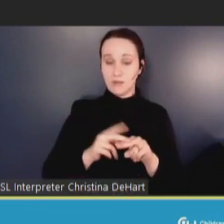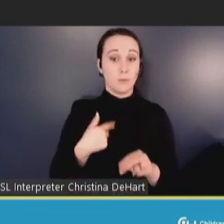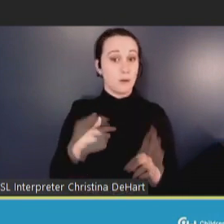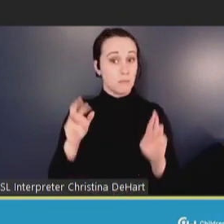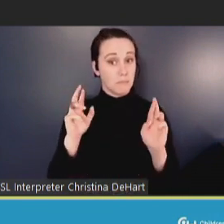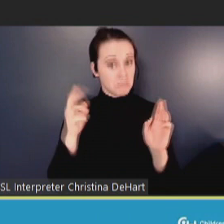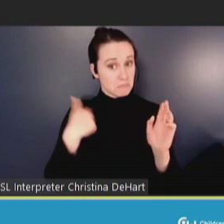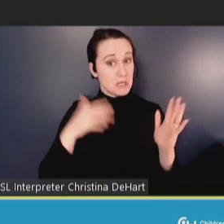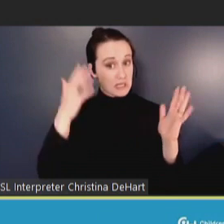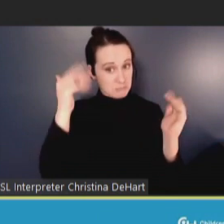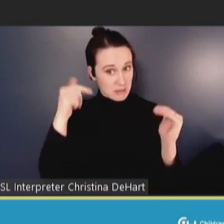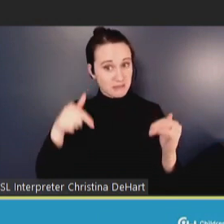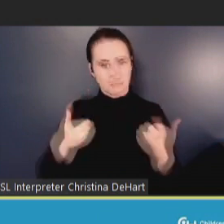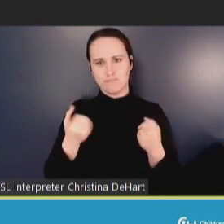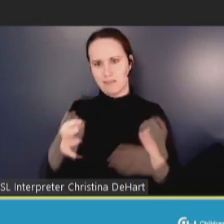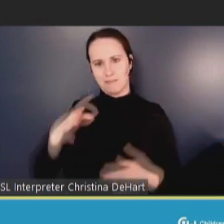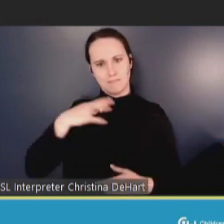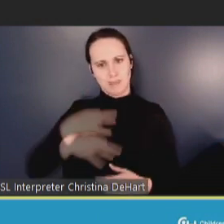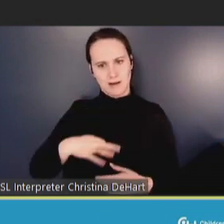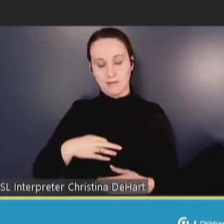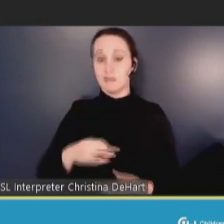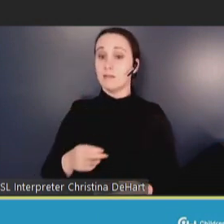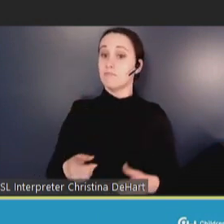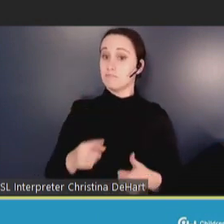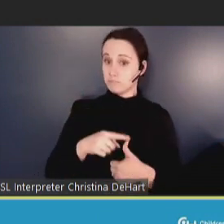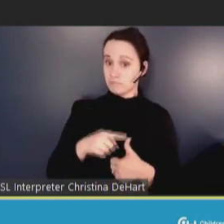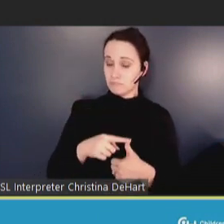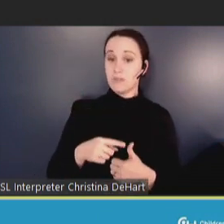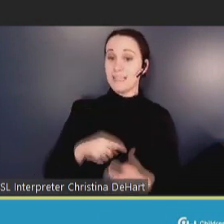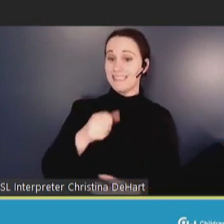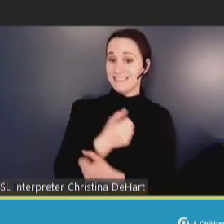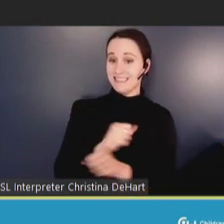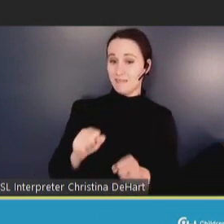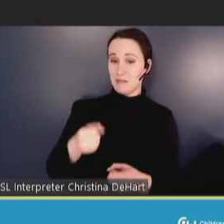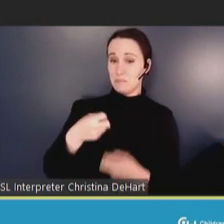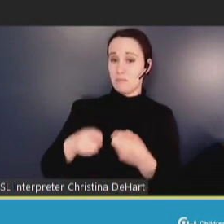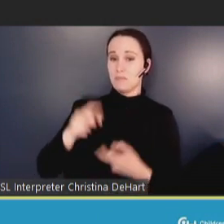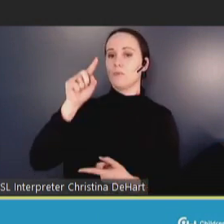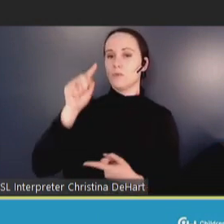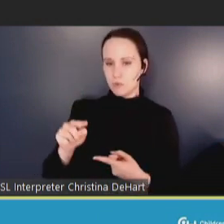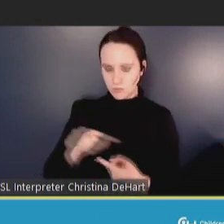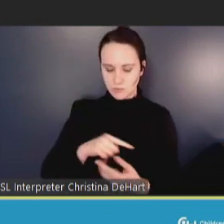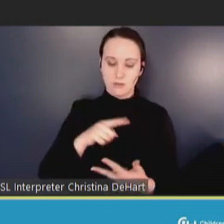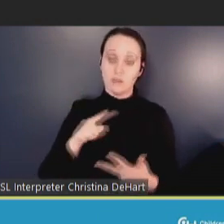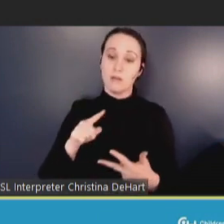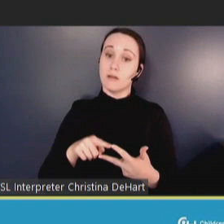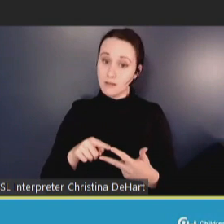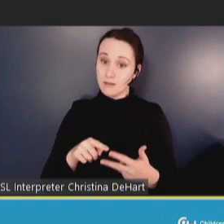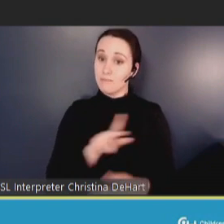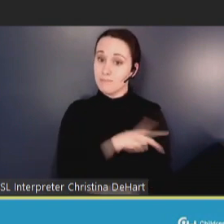some of which include reduced safety incidents and increase patient and family satisfaction.